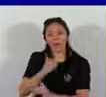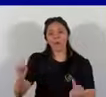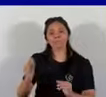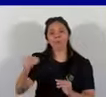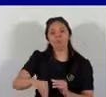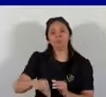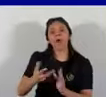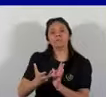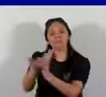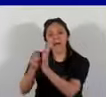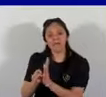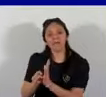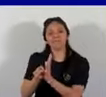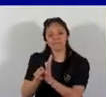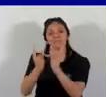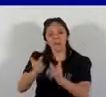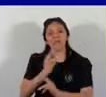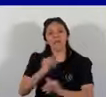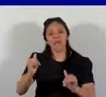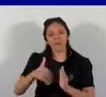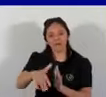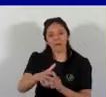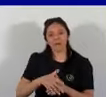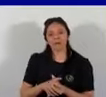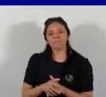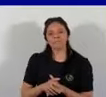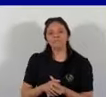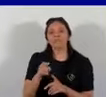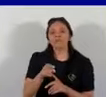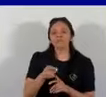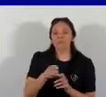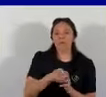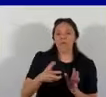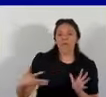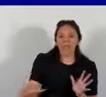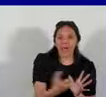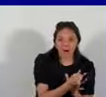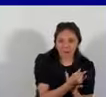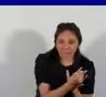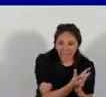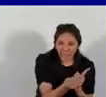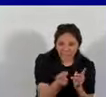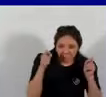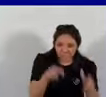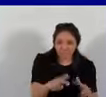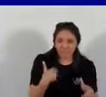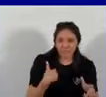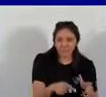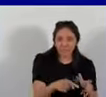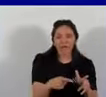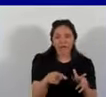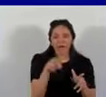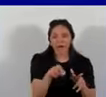We lowered more than 19 taxes Today we announce low taxes